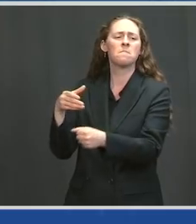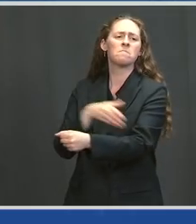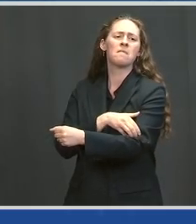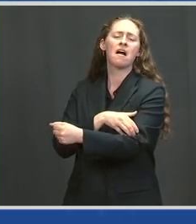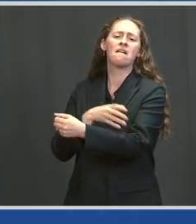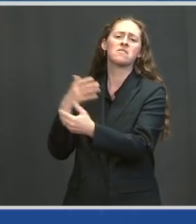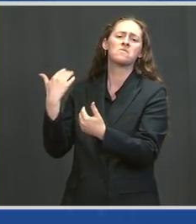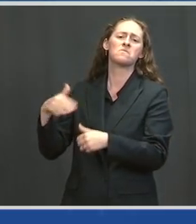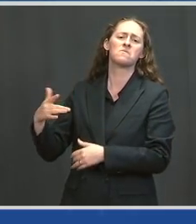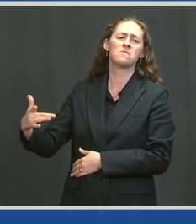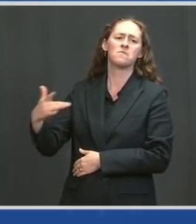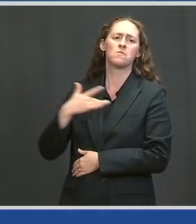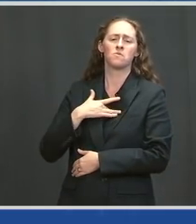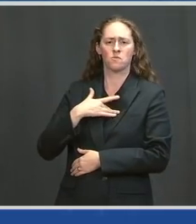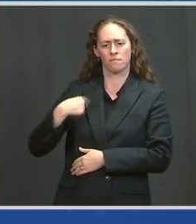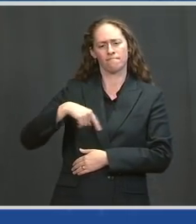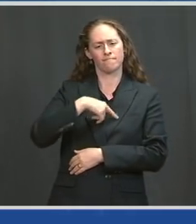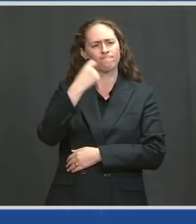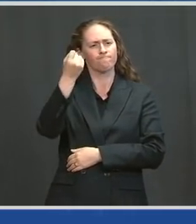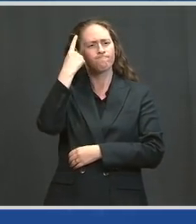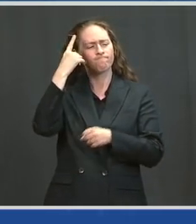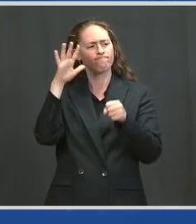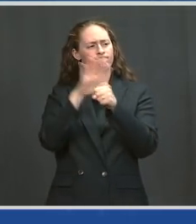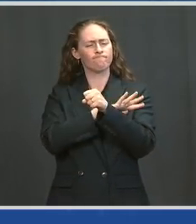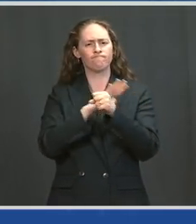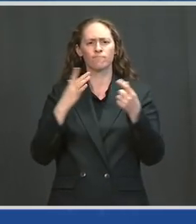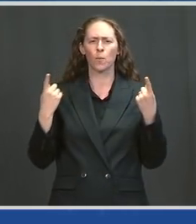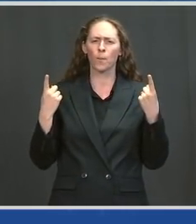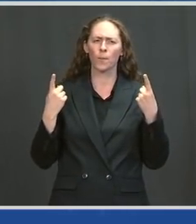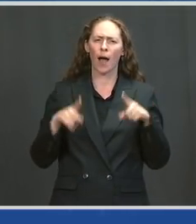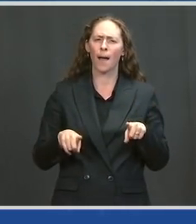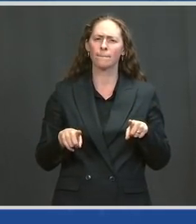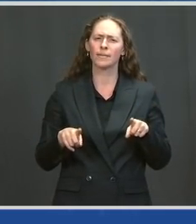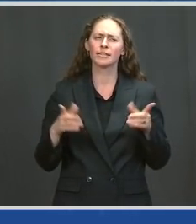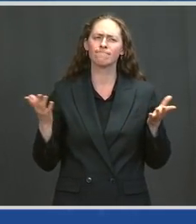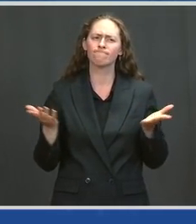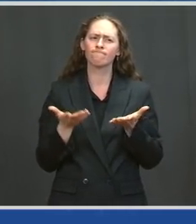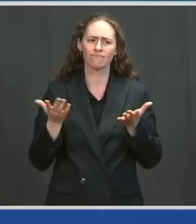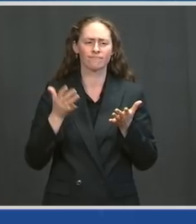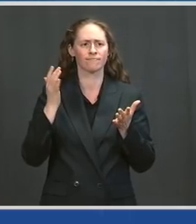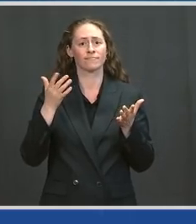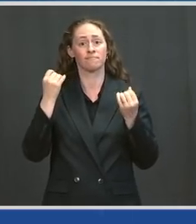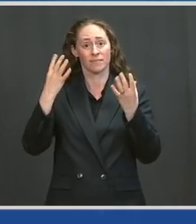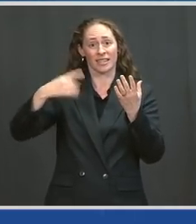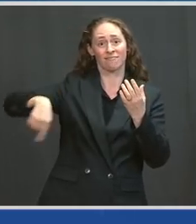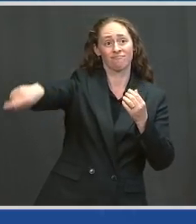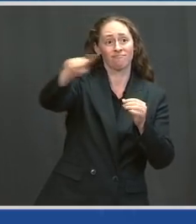what's happening here. And to all the descendants here today, and to the community, and civil rights leaders,